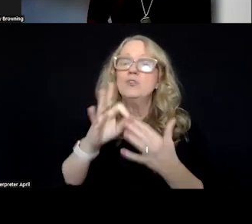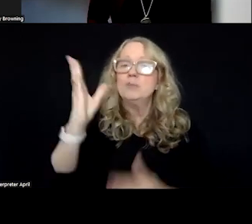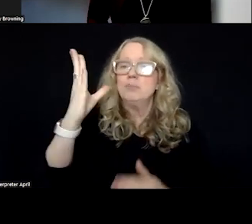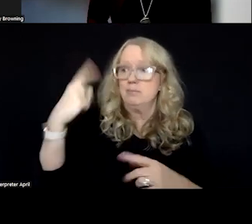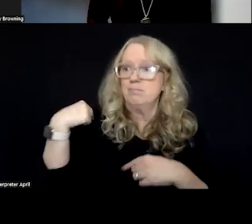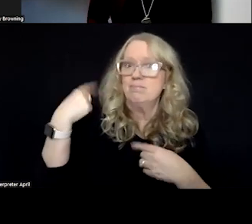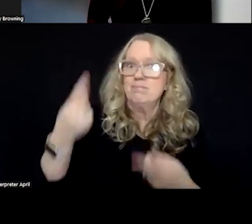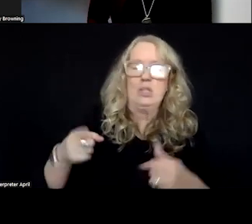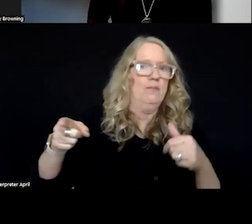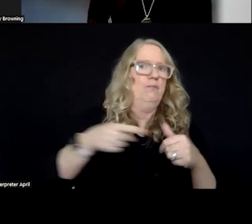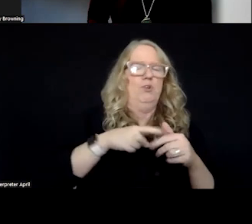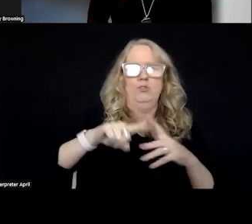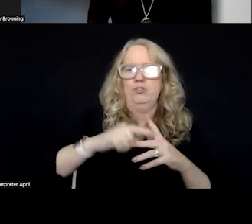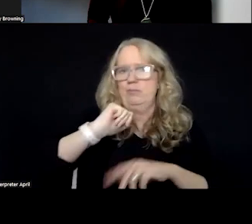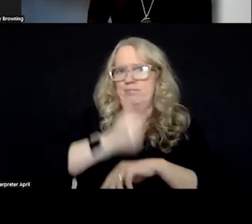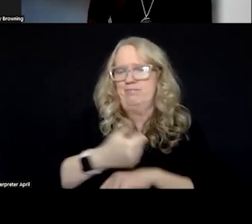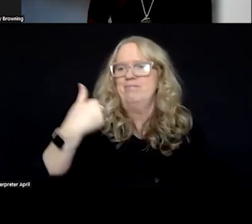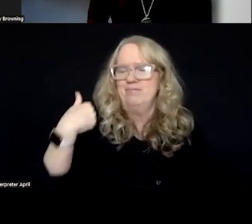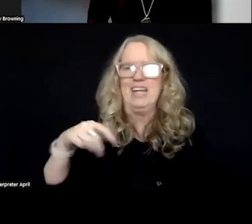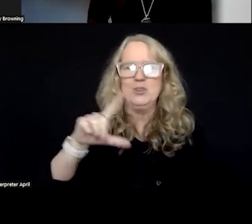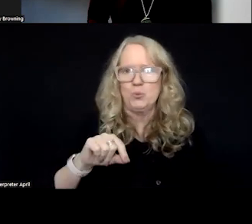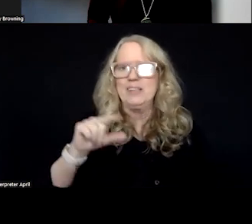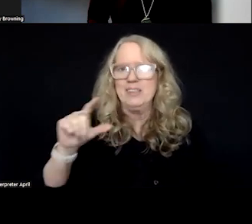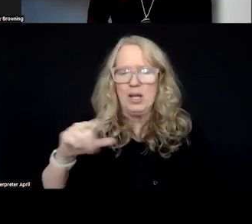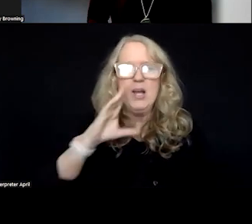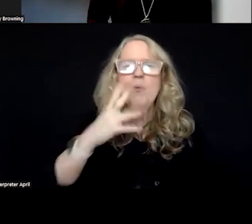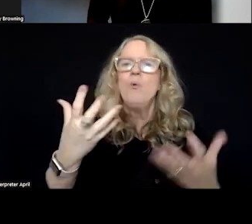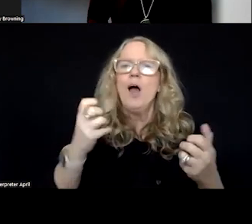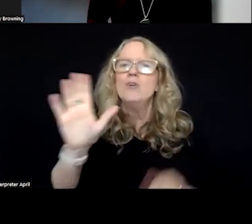JAM LAUNCHED IN 2020 AND WE ARE LOOKING FOR YOUR IDEAS ABOUT WHO